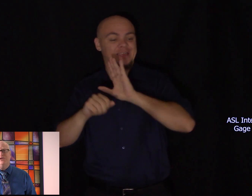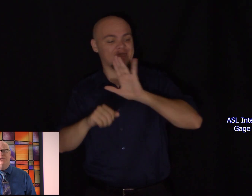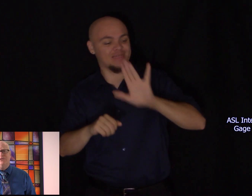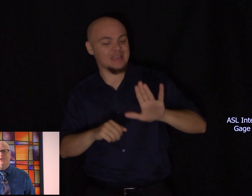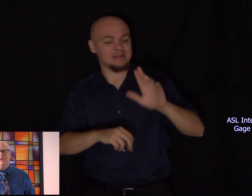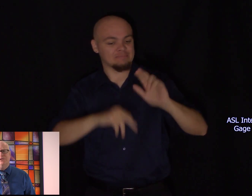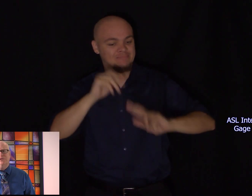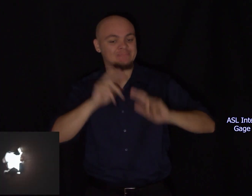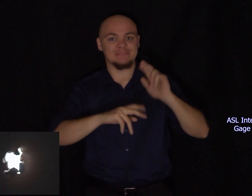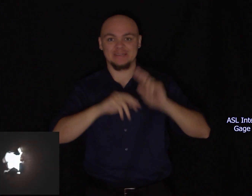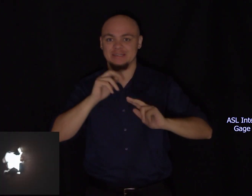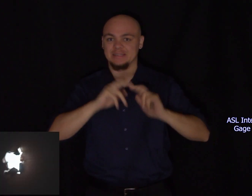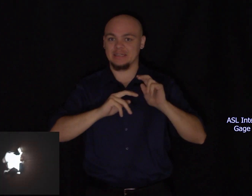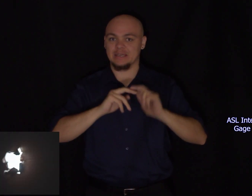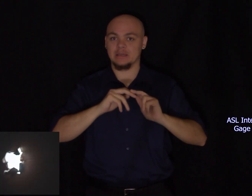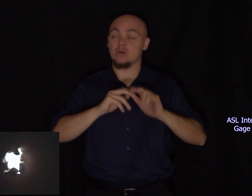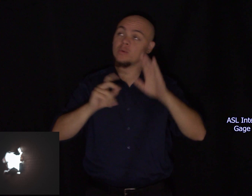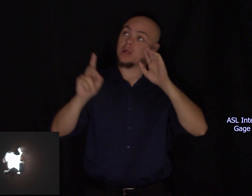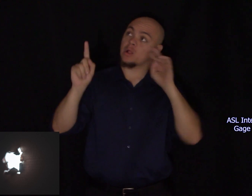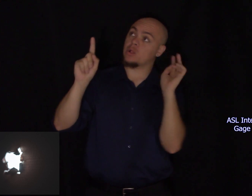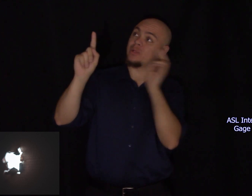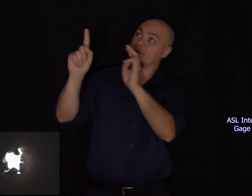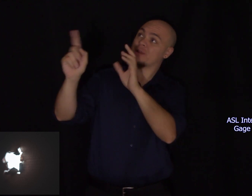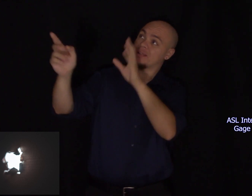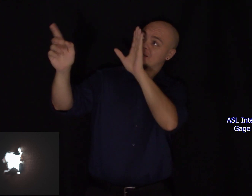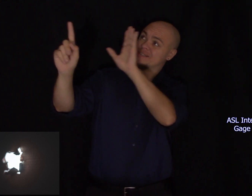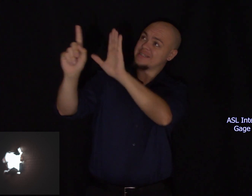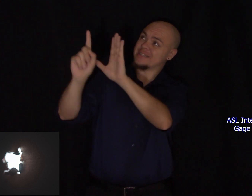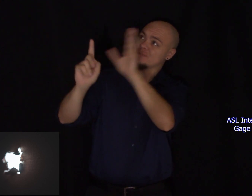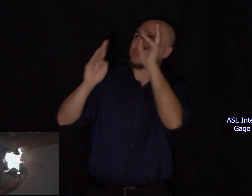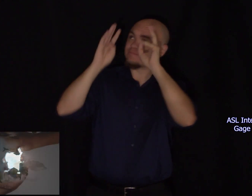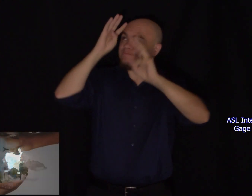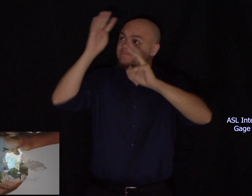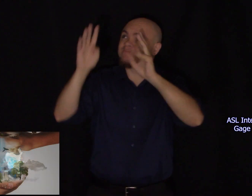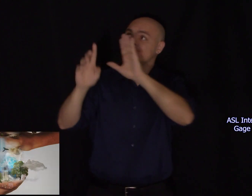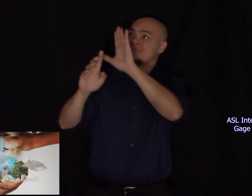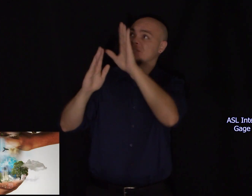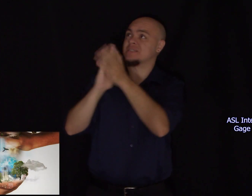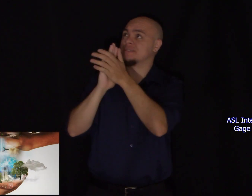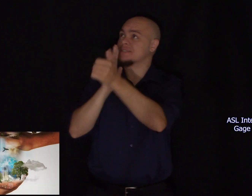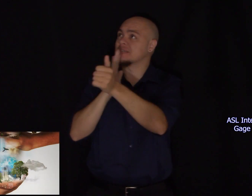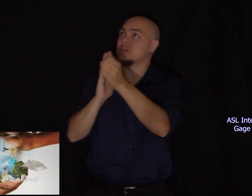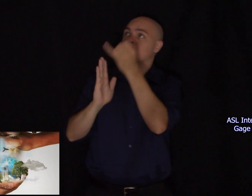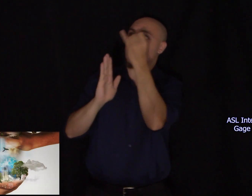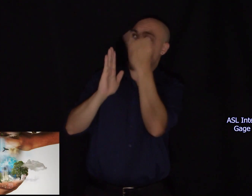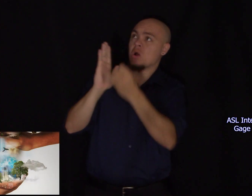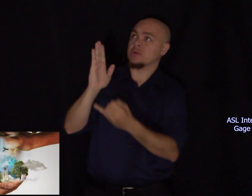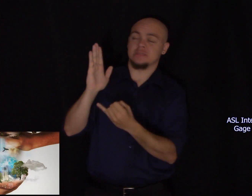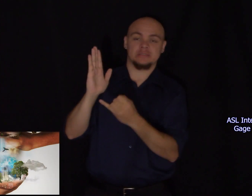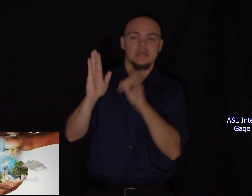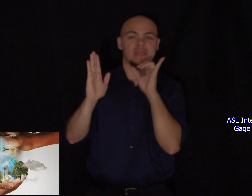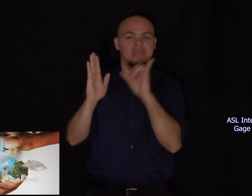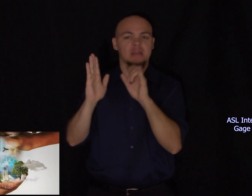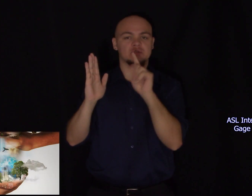those tools and we look to his great creativity we look towards his great artistry in his great skill